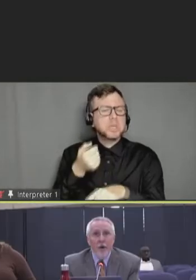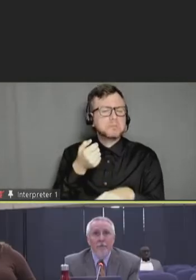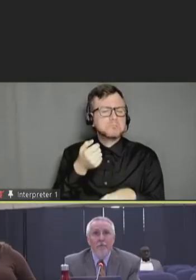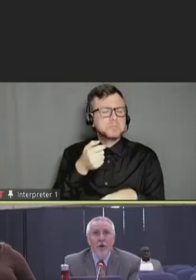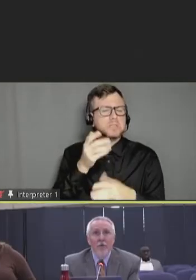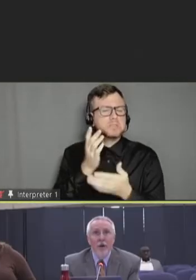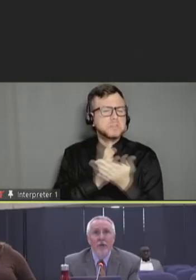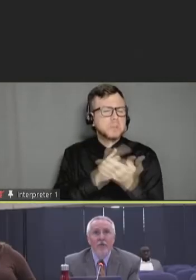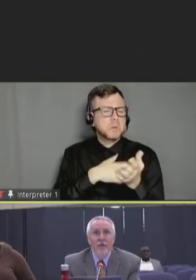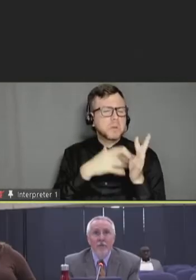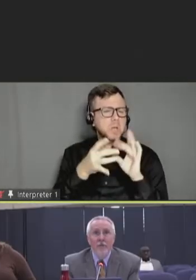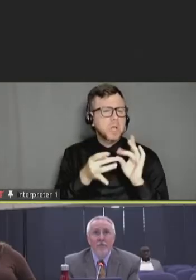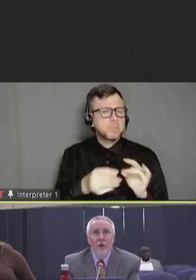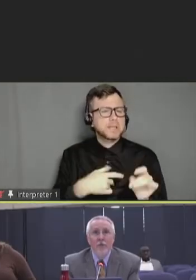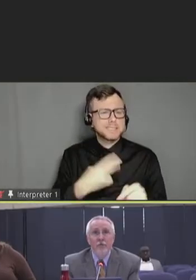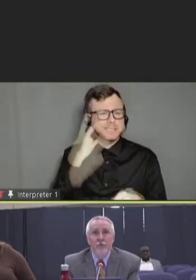All right. I see it on the screen.